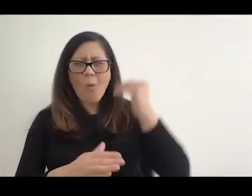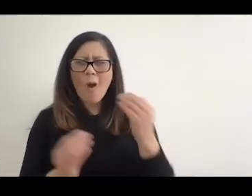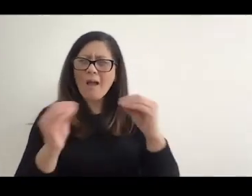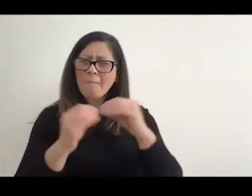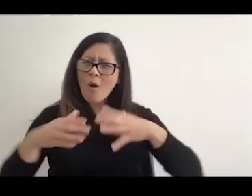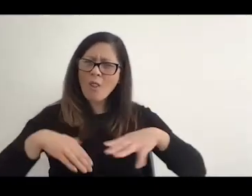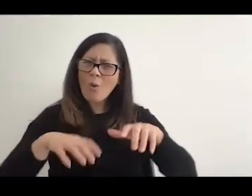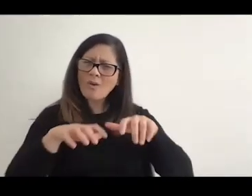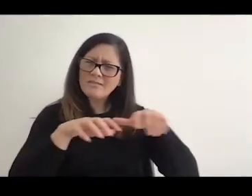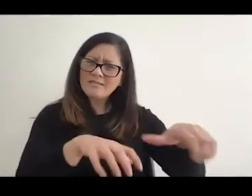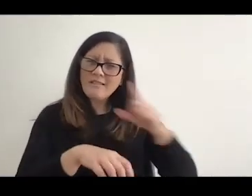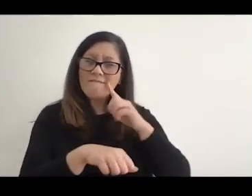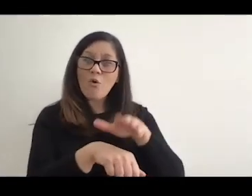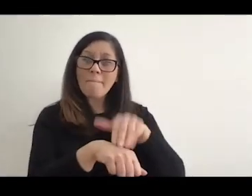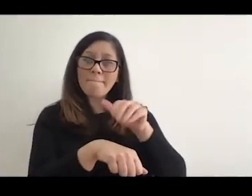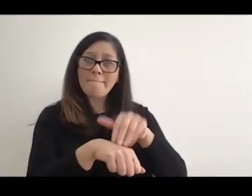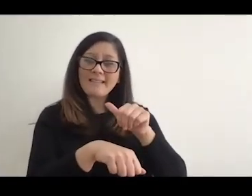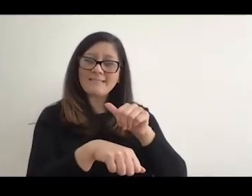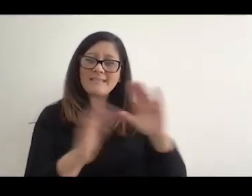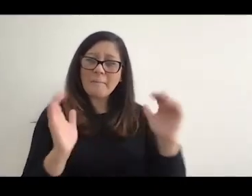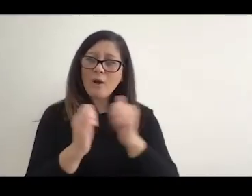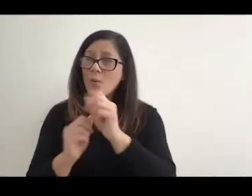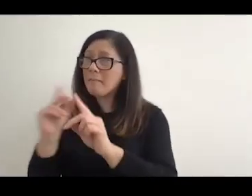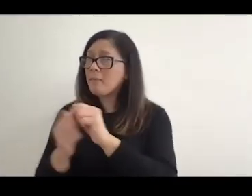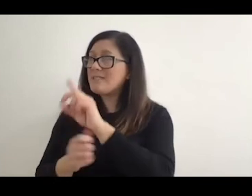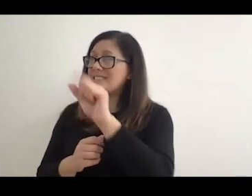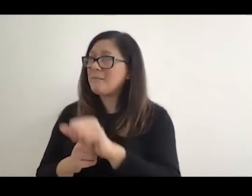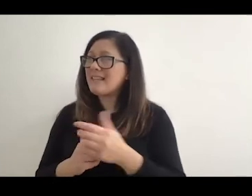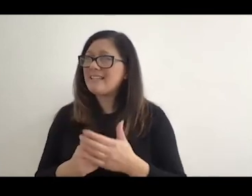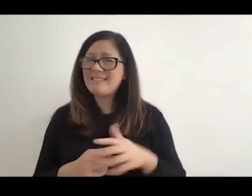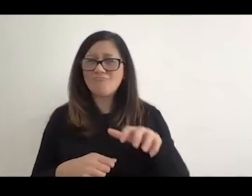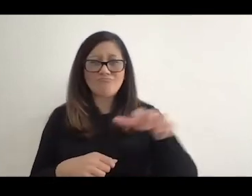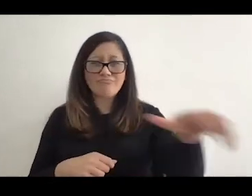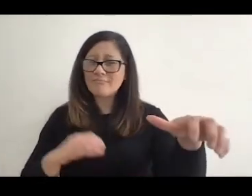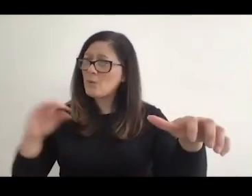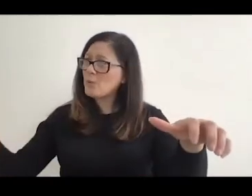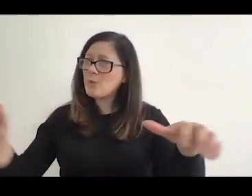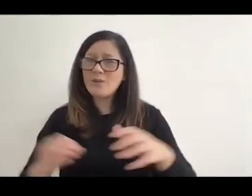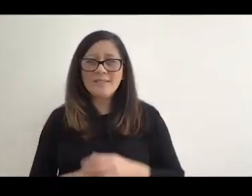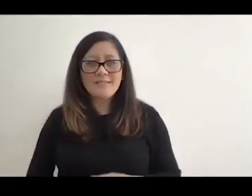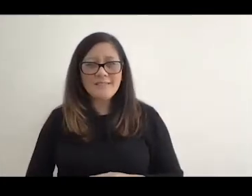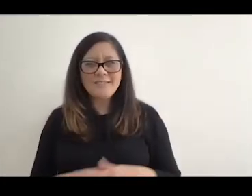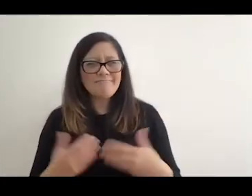are for people with disabilities? When I went to the store to buy food and toys for my pet.